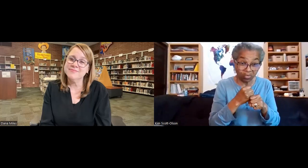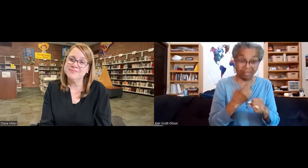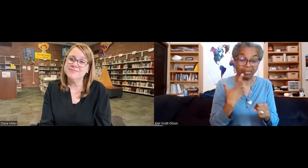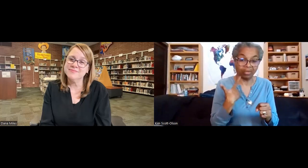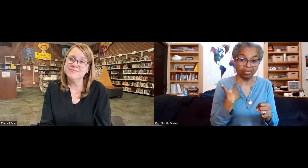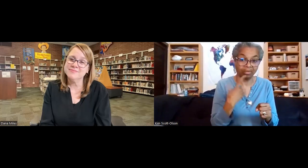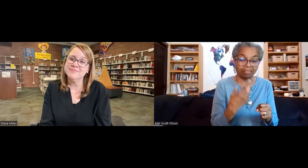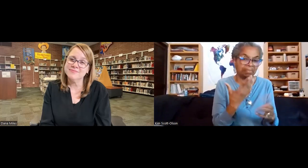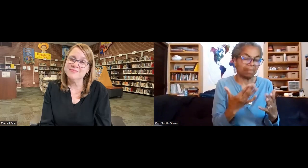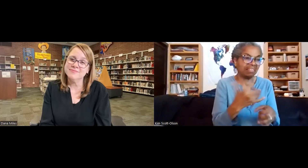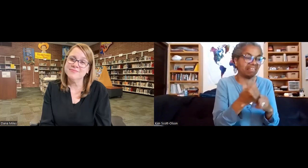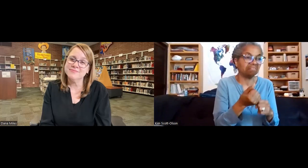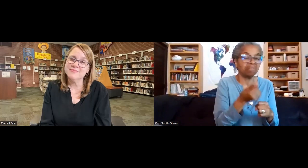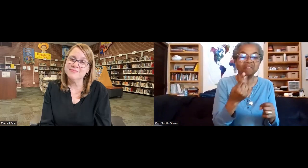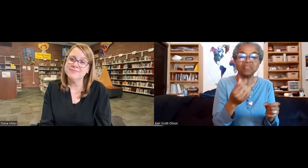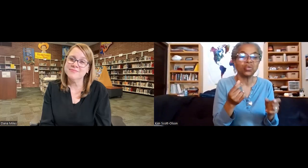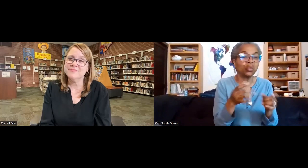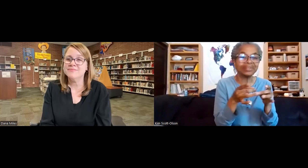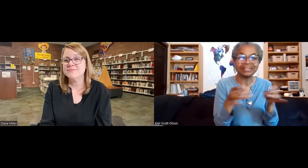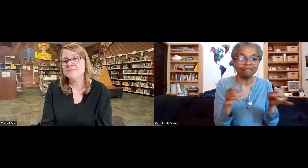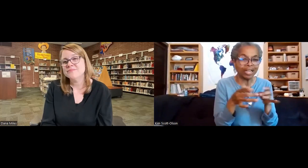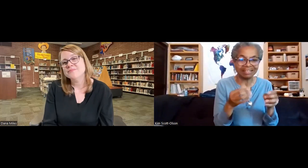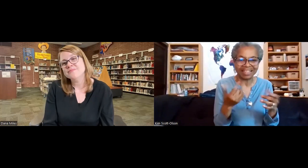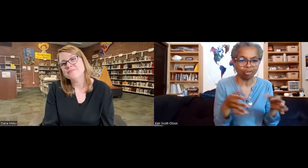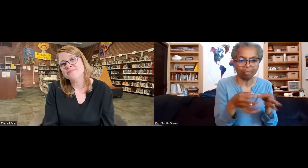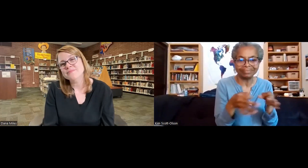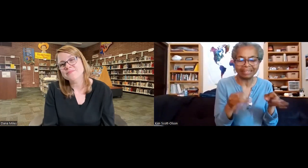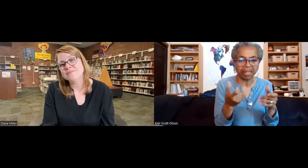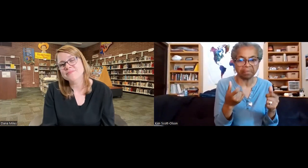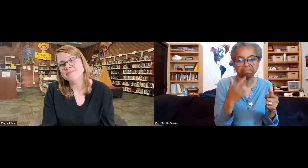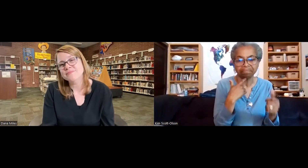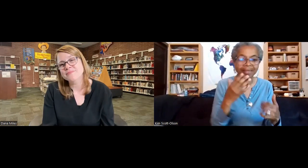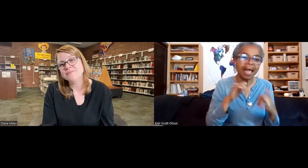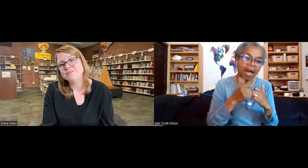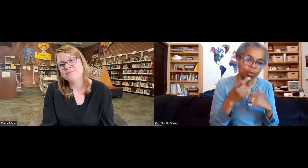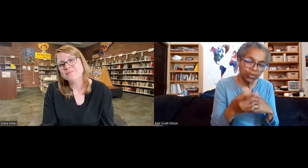Through the years they might pick up a few sentences.